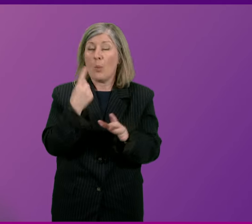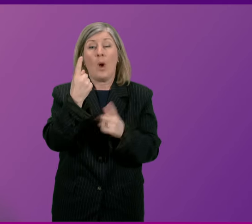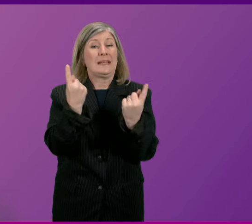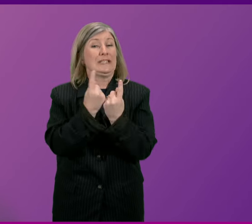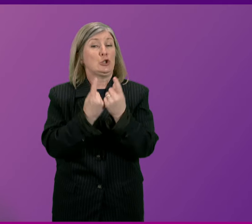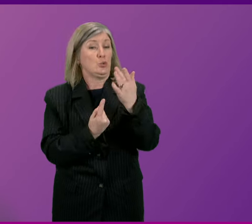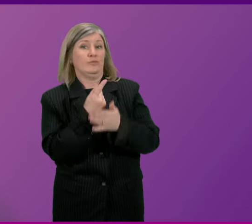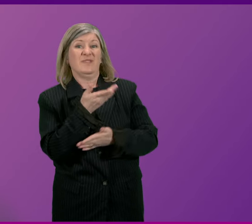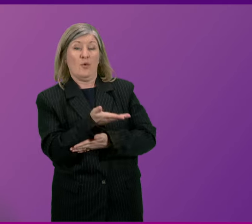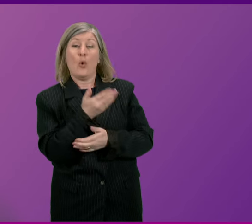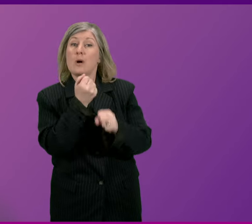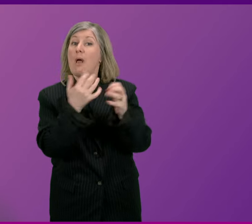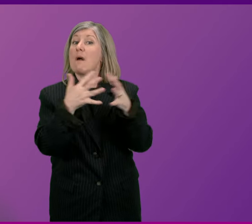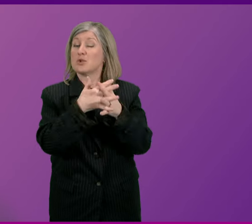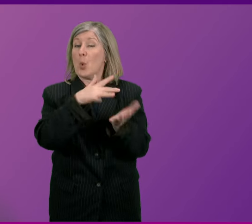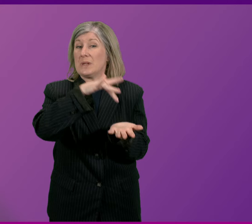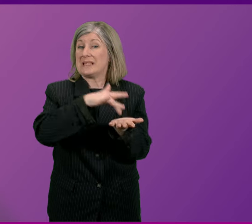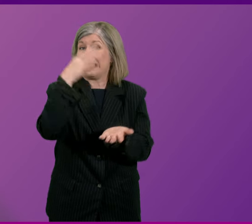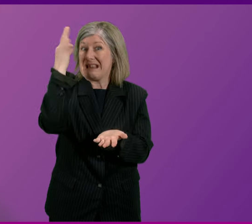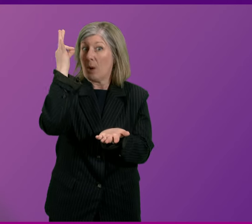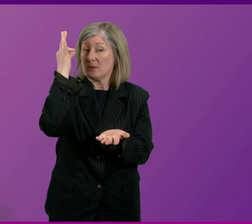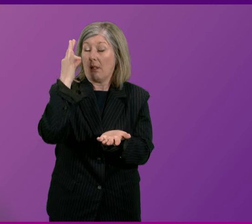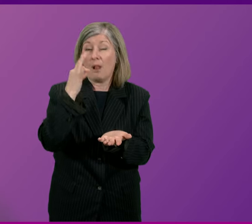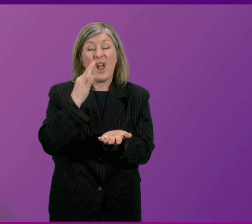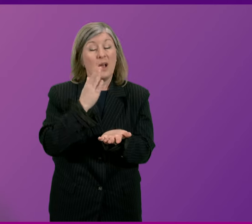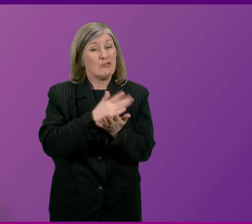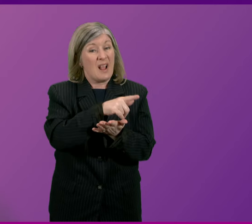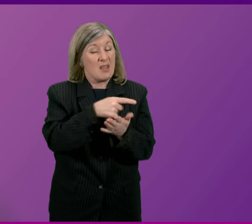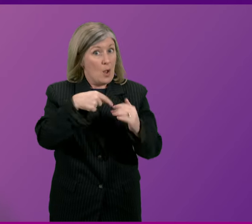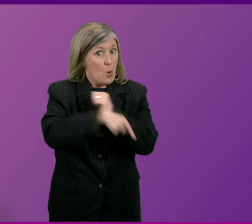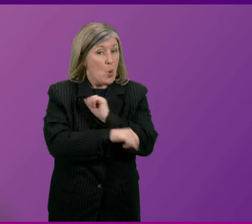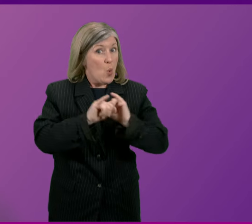Council has faced, and which has cost it a formidable amount of money, has been the